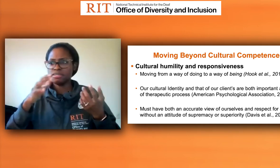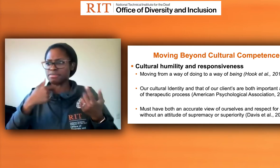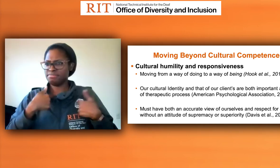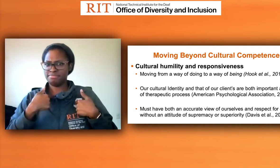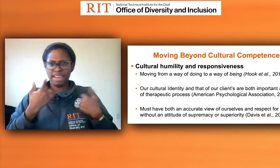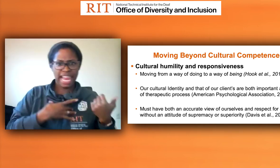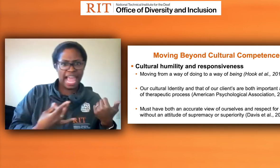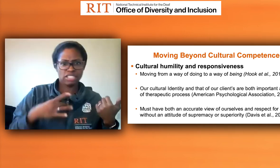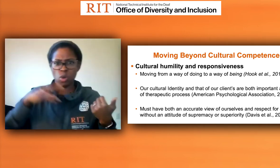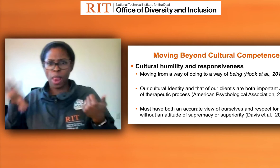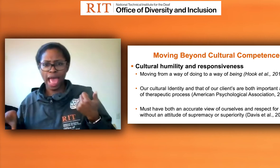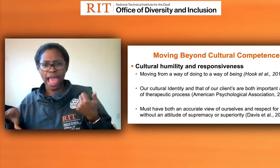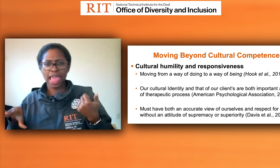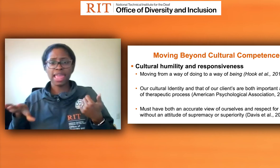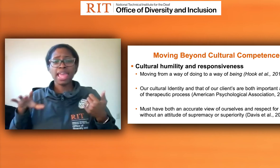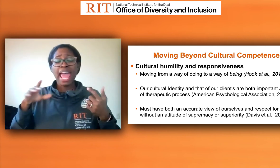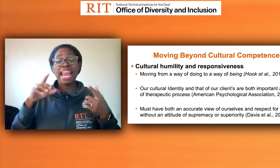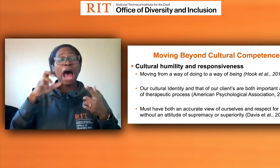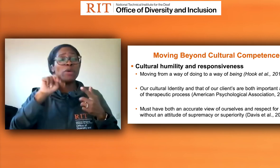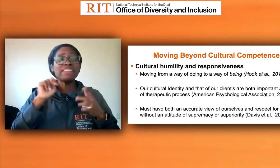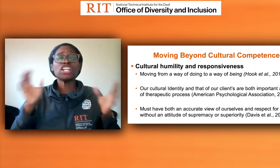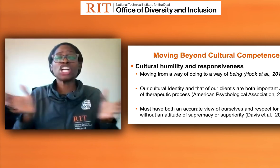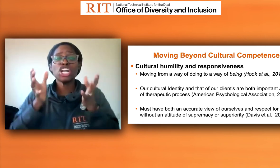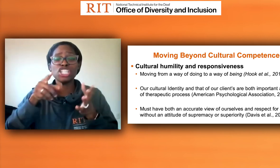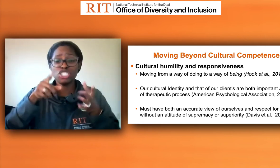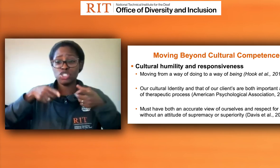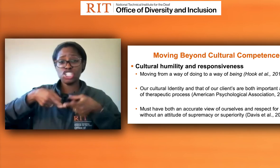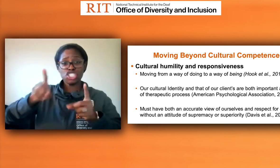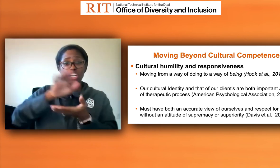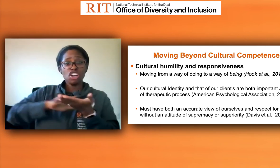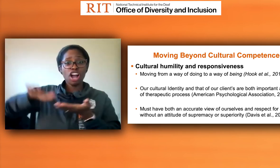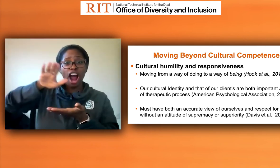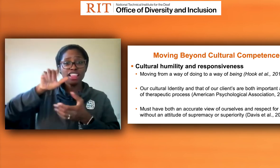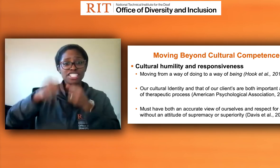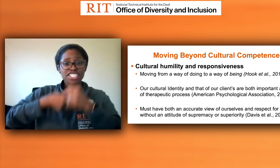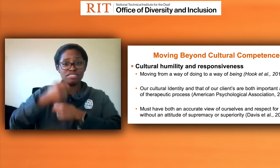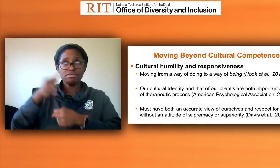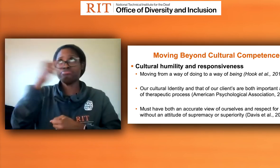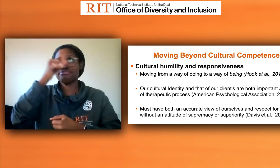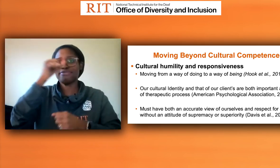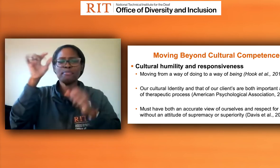your biases, your likes, your dislikes. And I would even encourage you during this time in college,